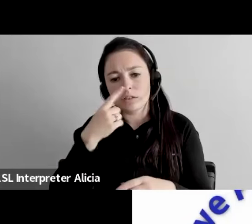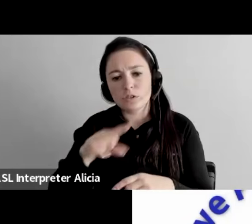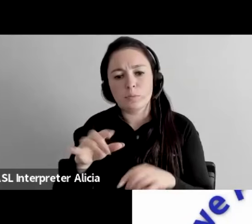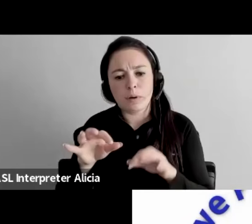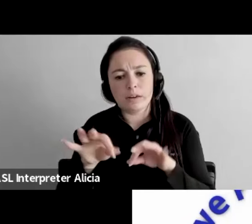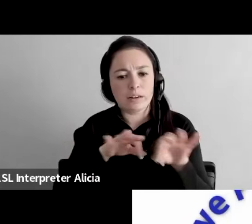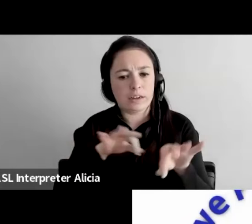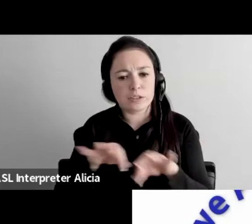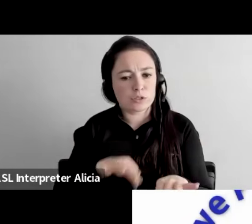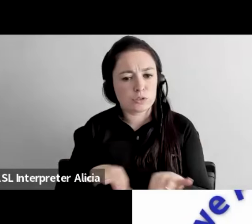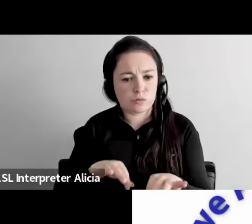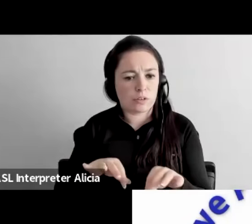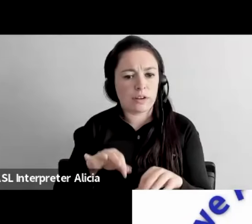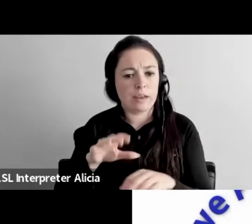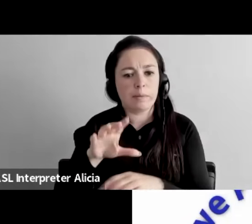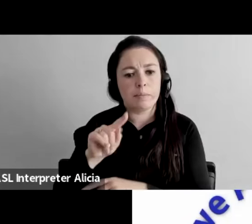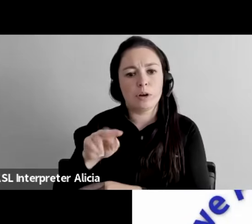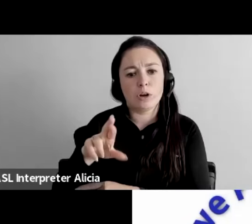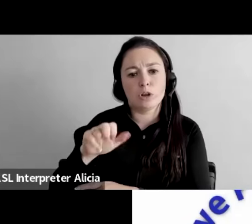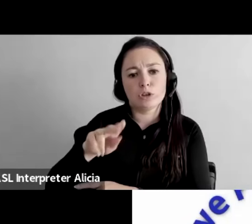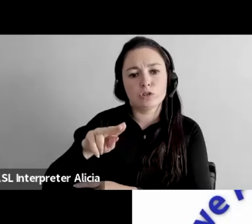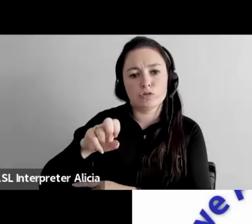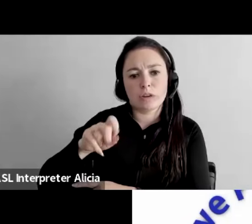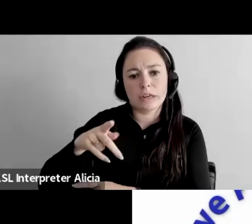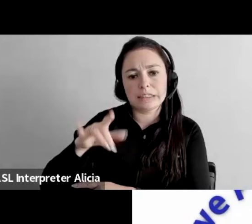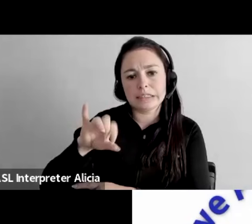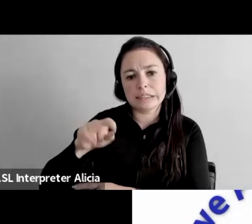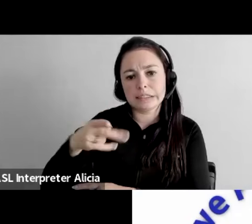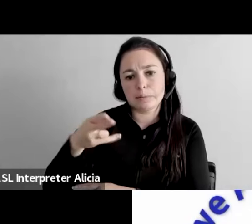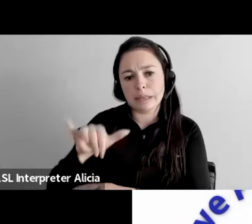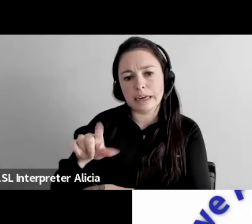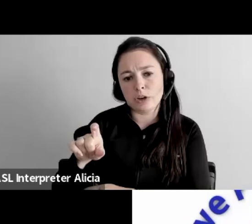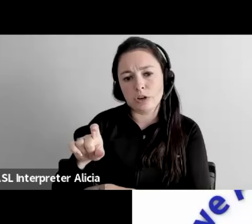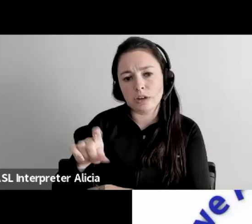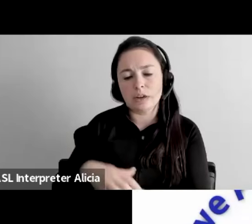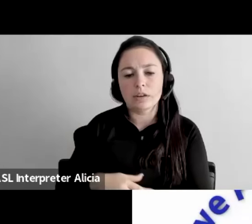transdisciplinary and what you mean by that so transdisciplinary